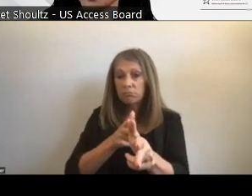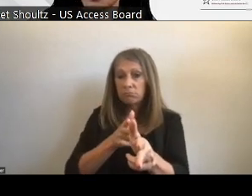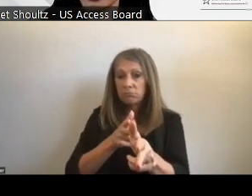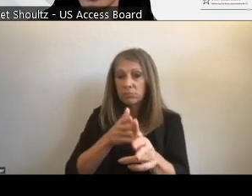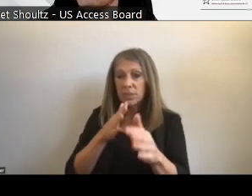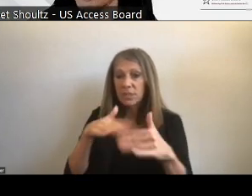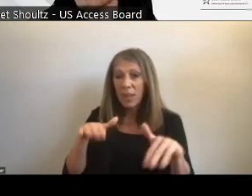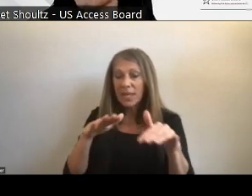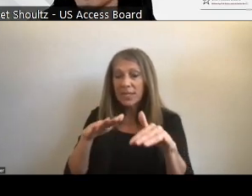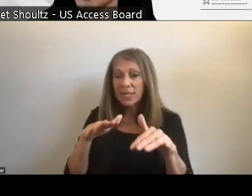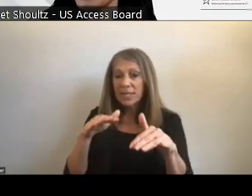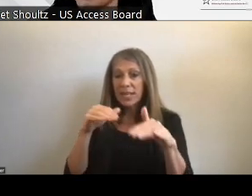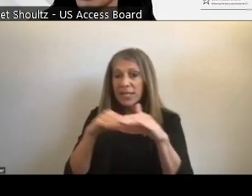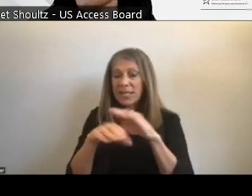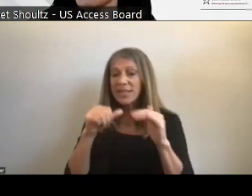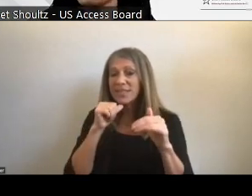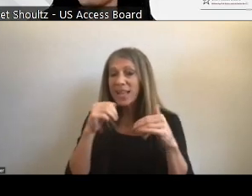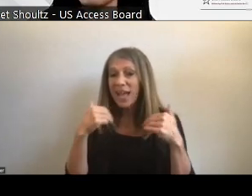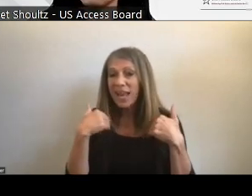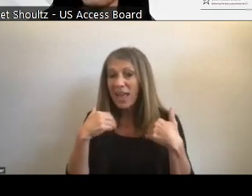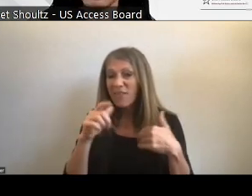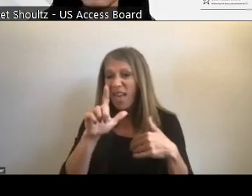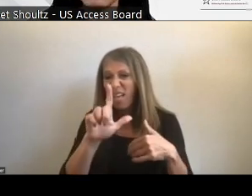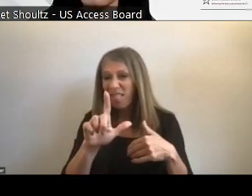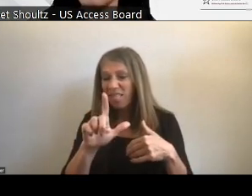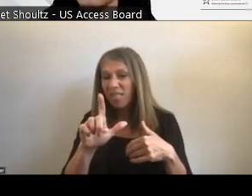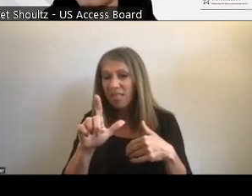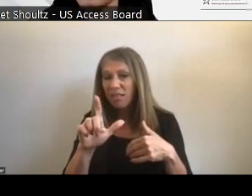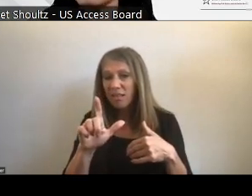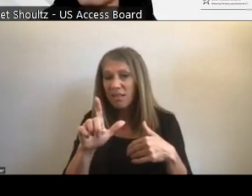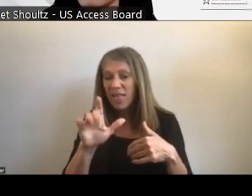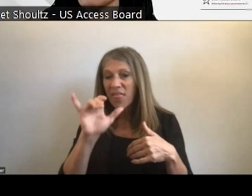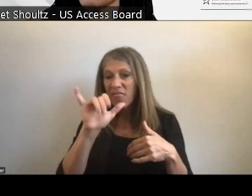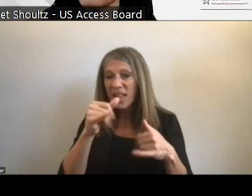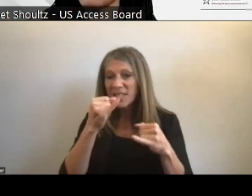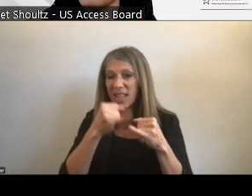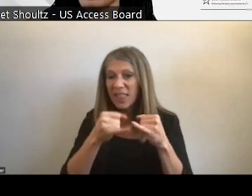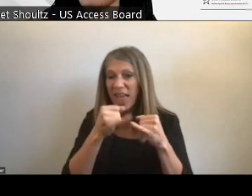parallel parking space. It doesn't have an aisle so that's why it's located as the last one at